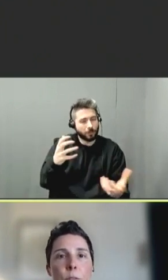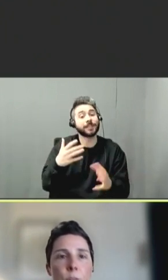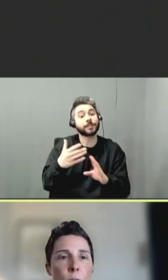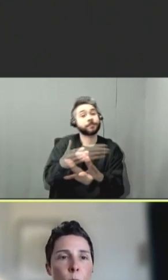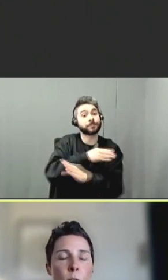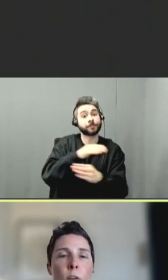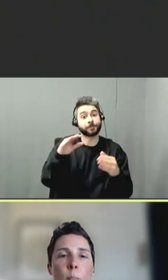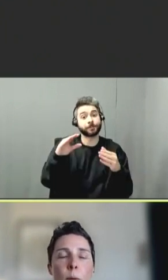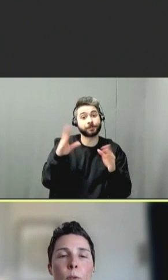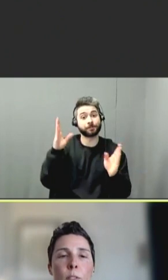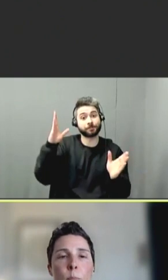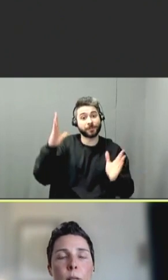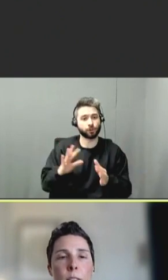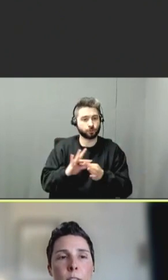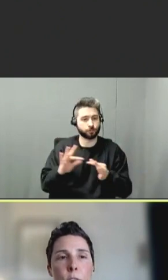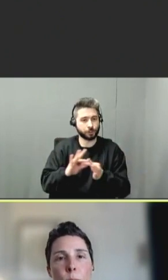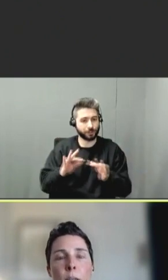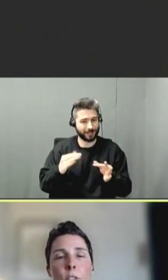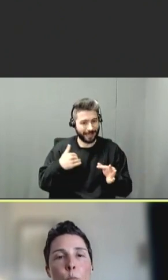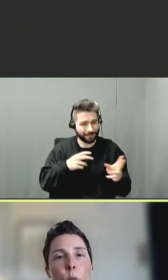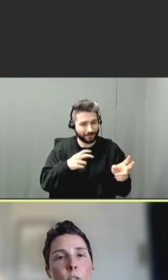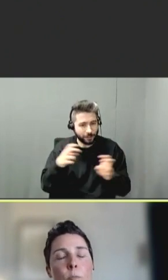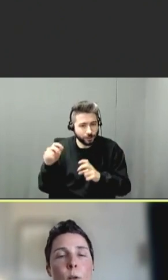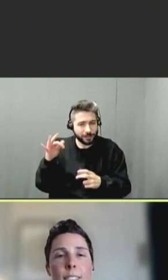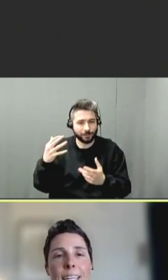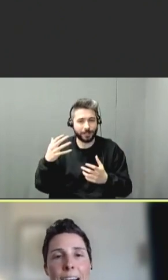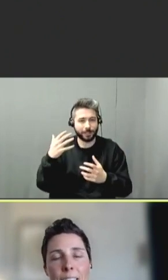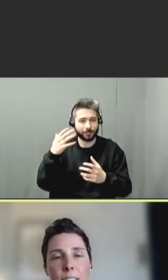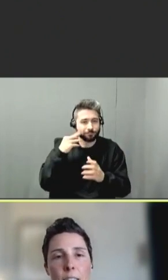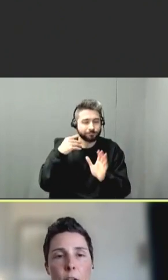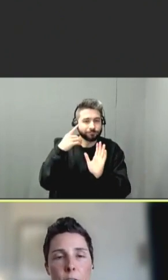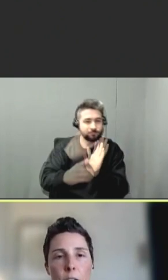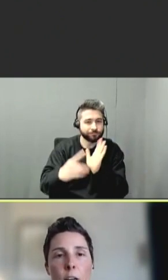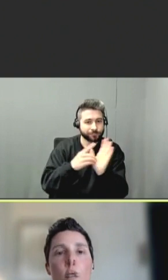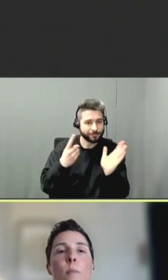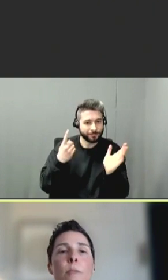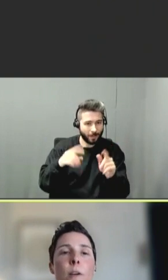issues around whether or not people experienced discrimination once they accessed healthcare. But,